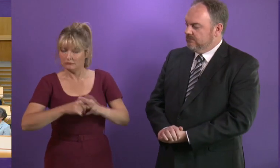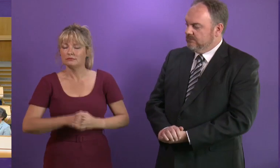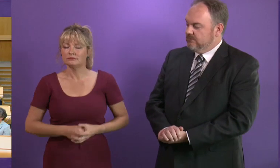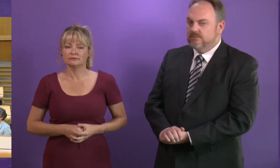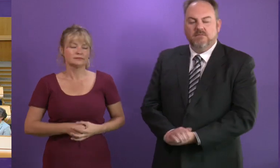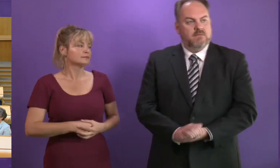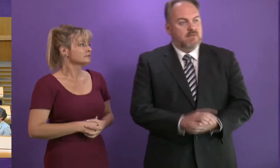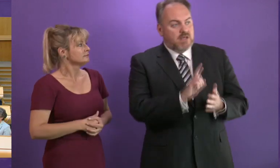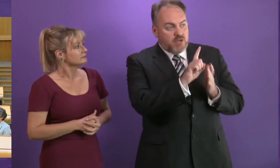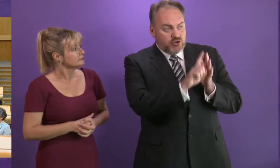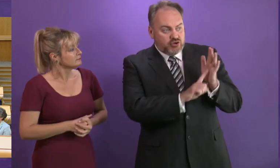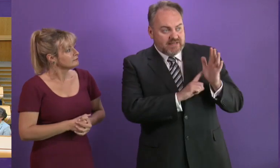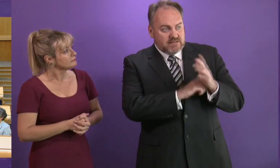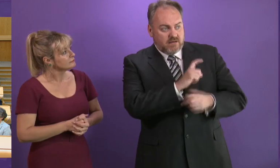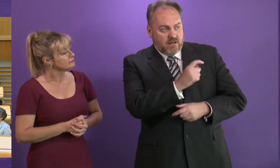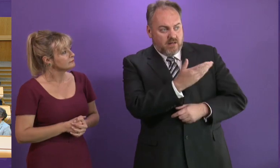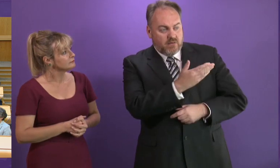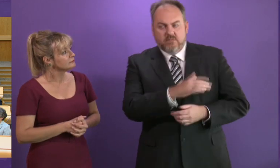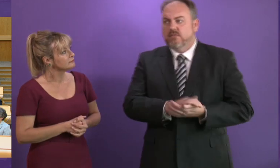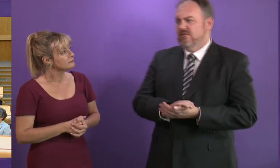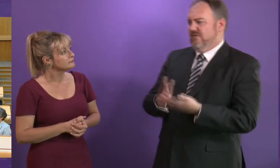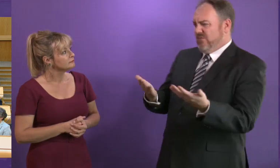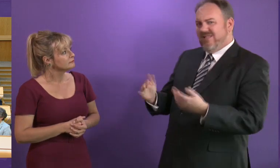If the statement had been made yesterday there would be no question of pre-empting anything